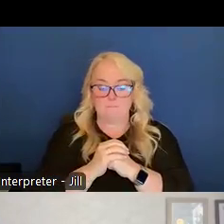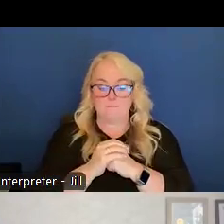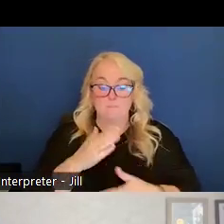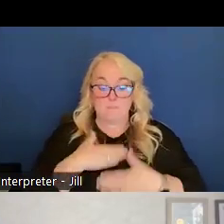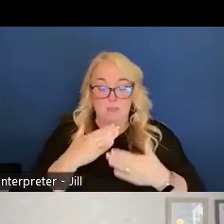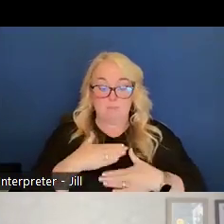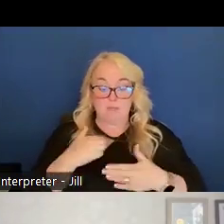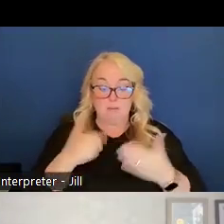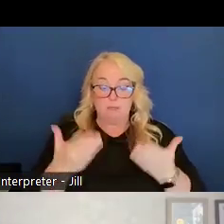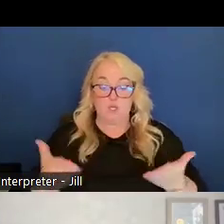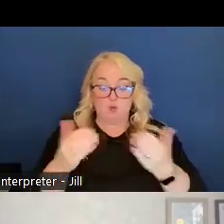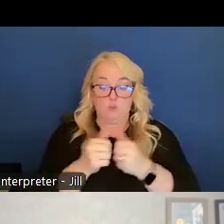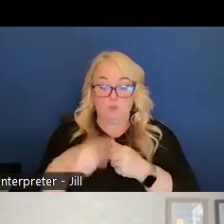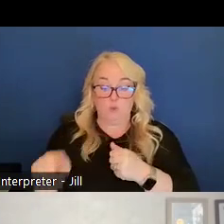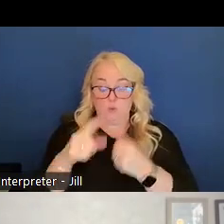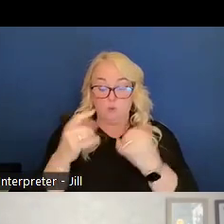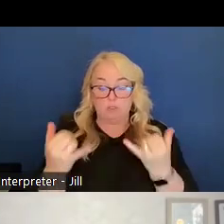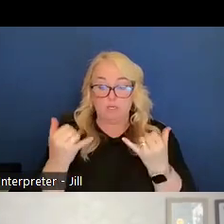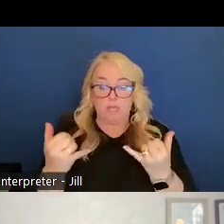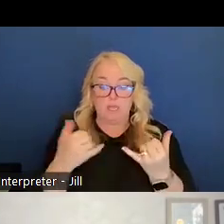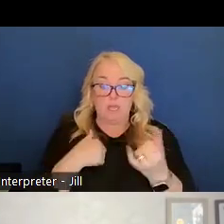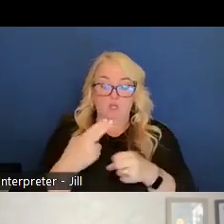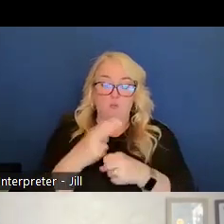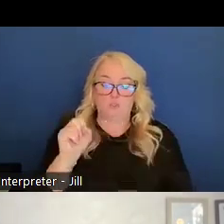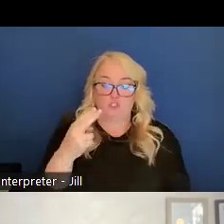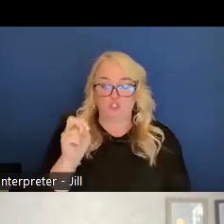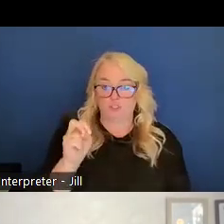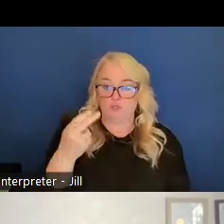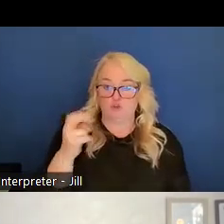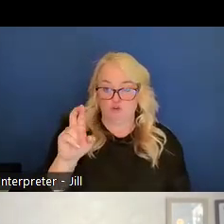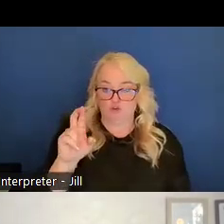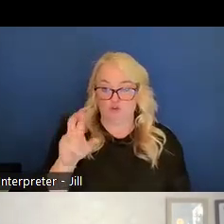you today. I also use the pronouns she/her. We're here to